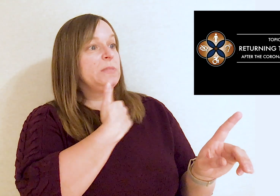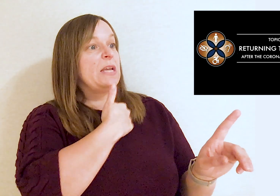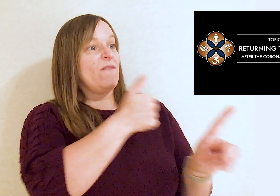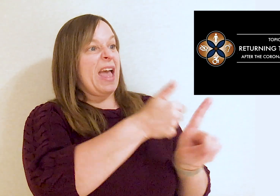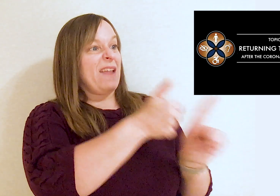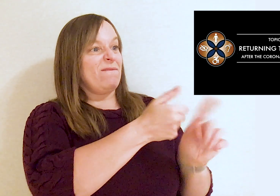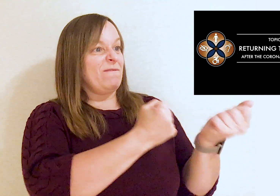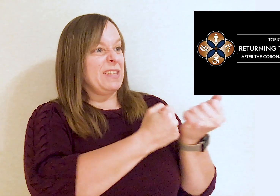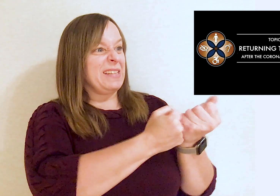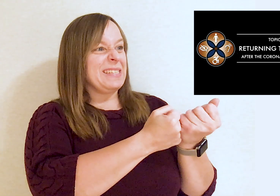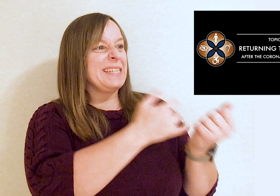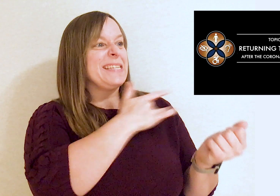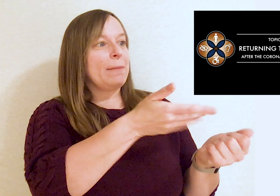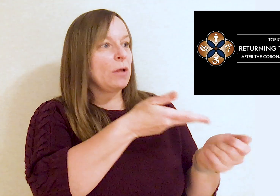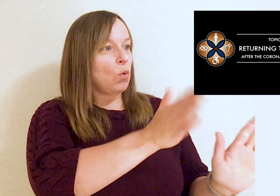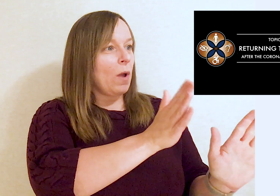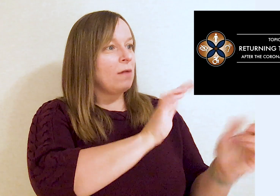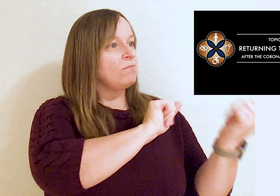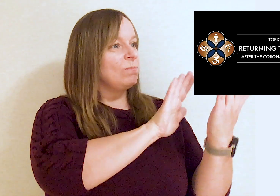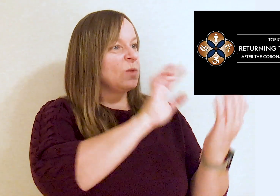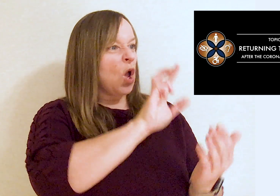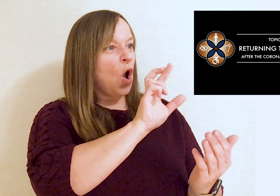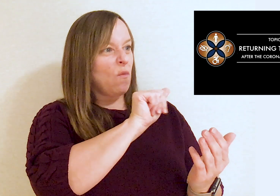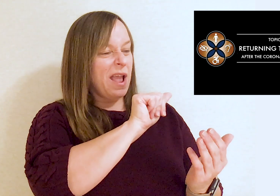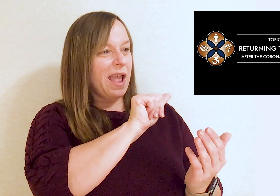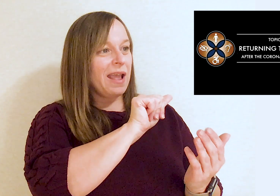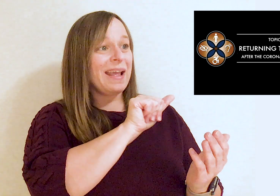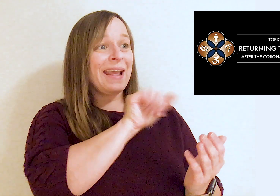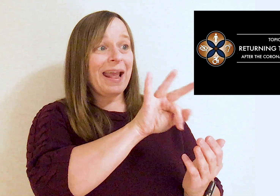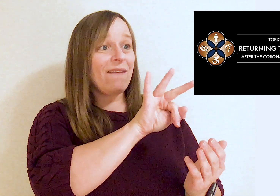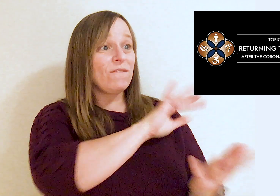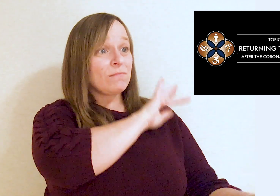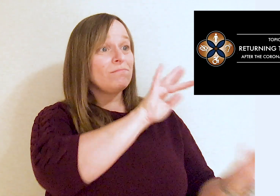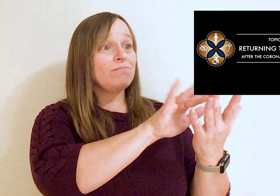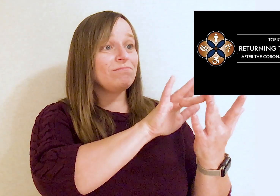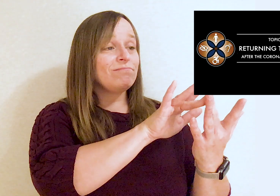is usually the way to address reasonable accommodations, if they reach an impasse